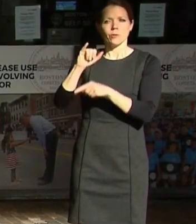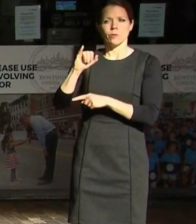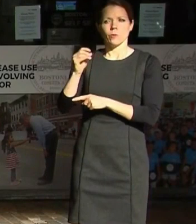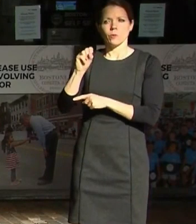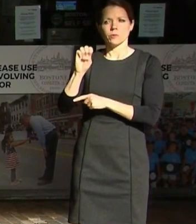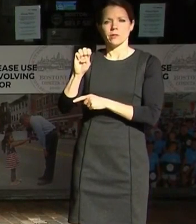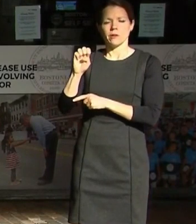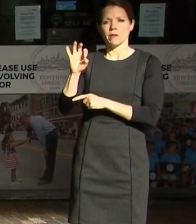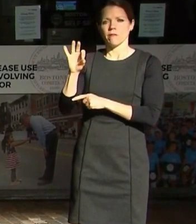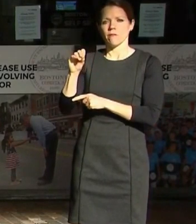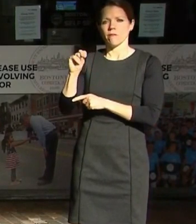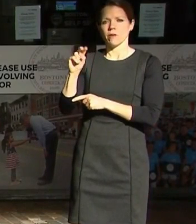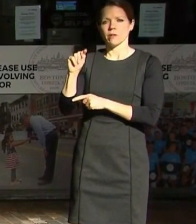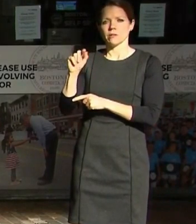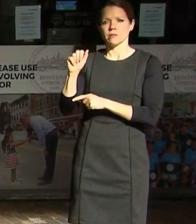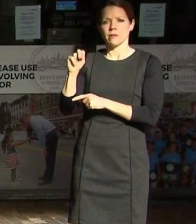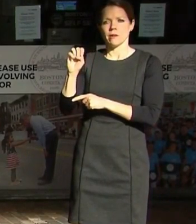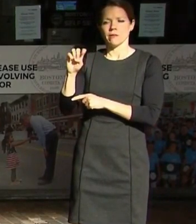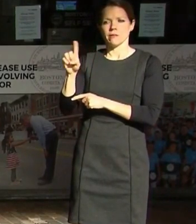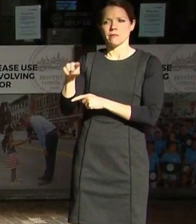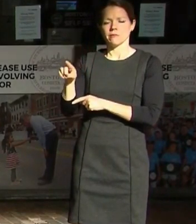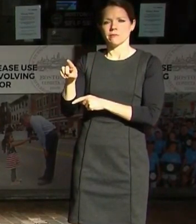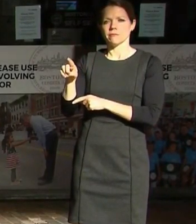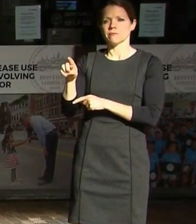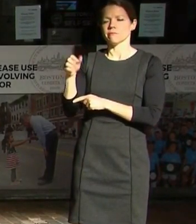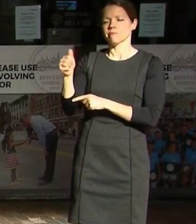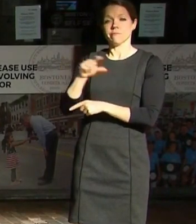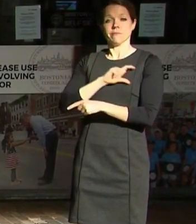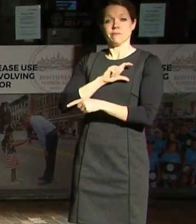IT IS WITH A HEAVY HEART THAT WE ARE HERE TO TELL YOU ABOUT